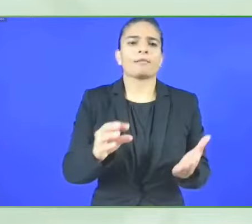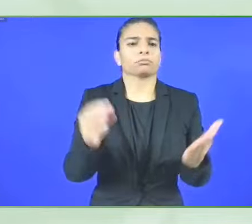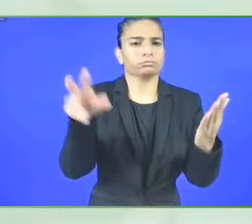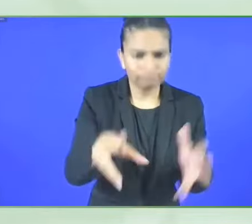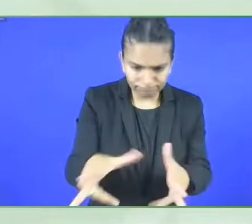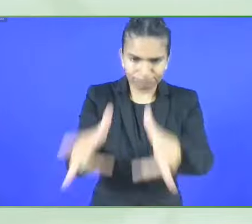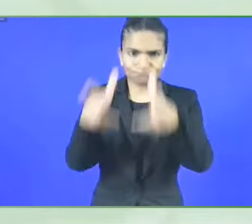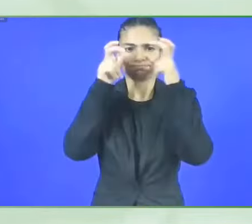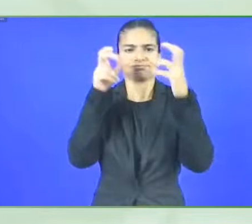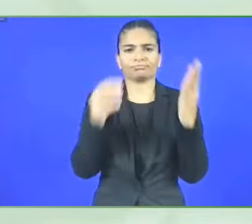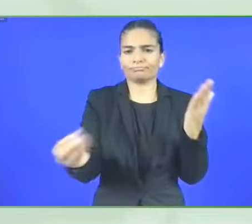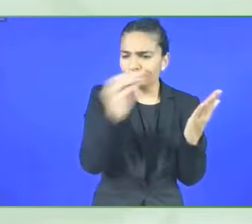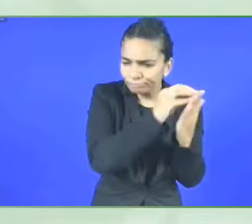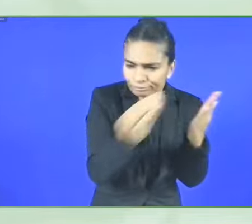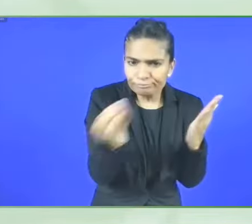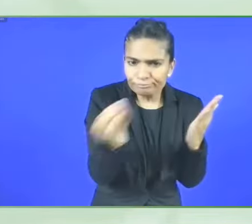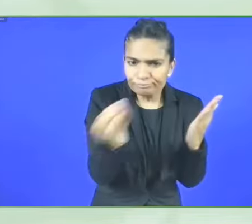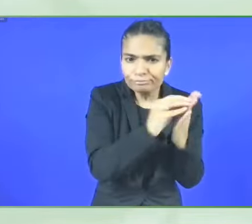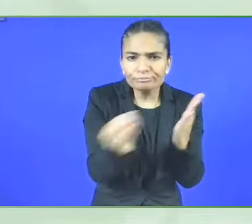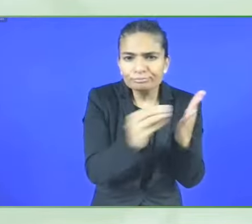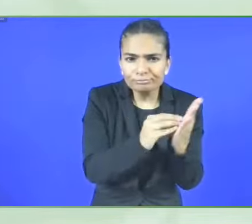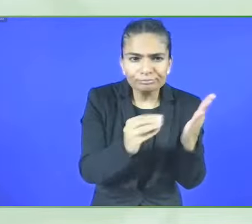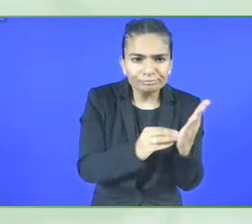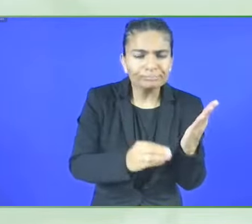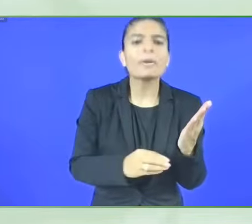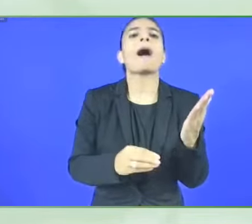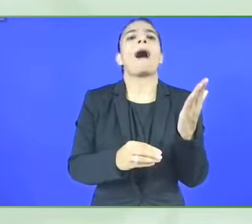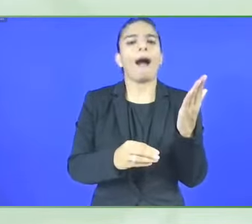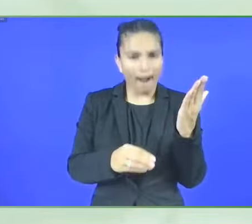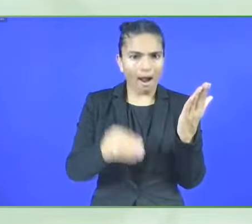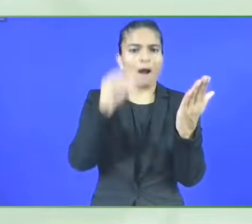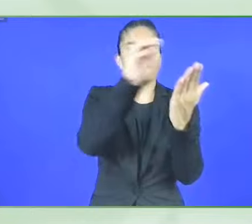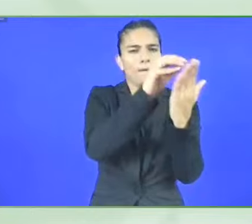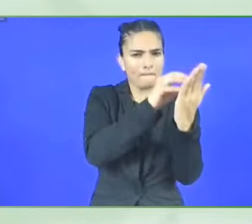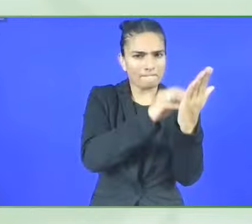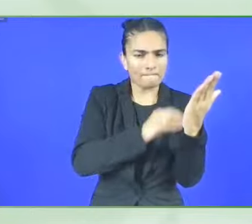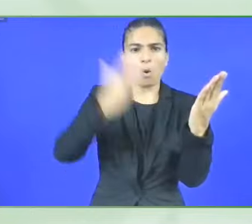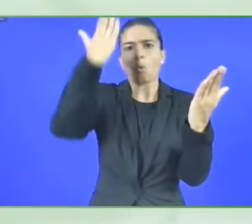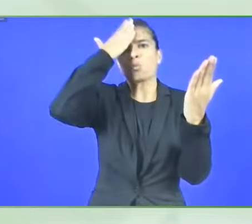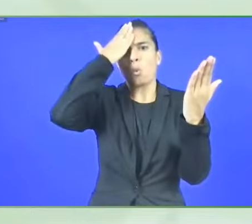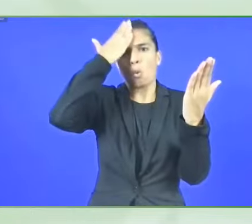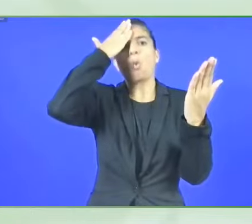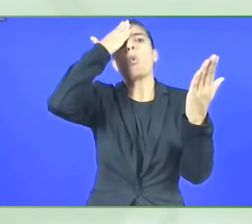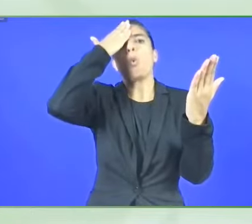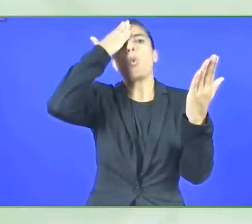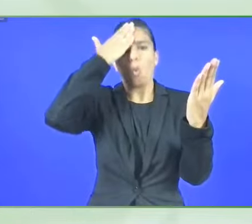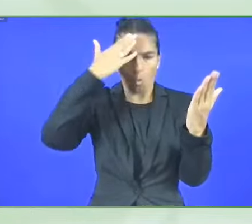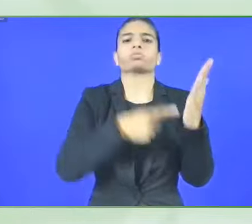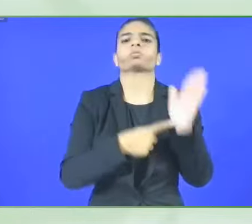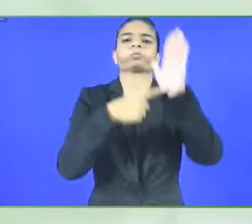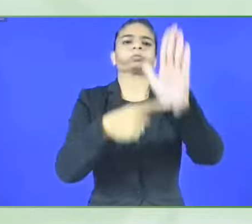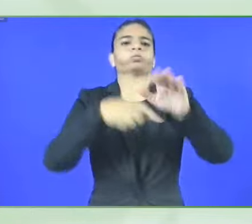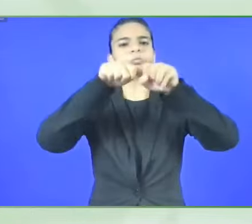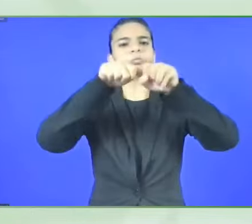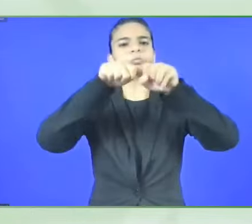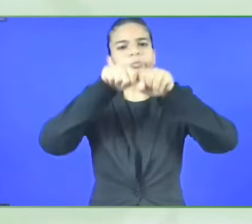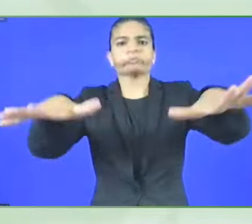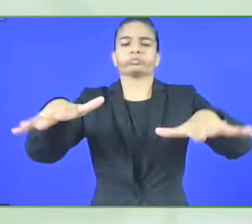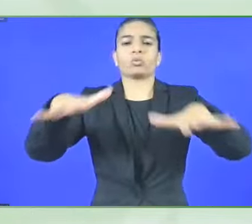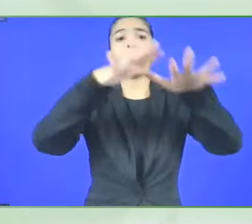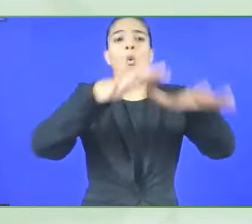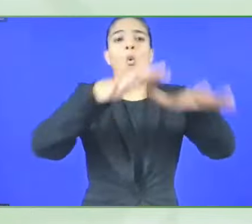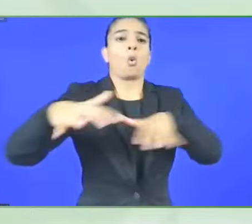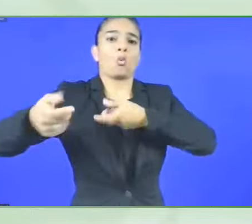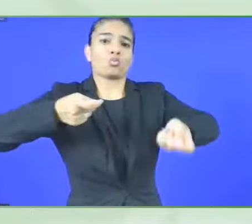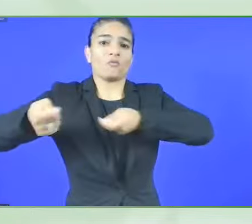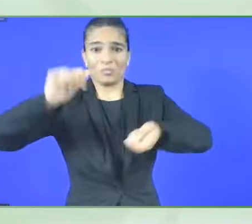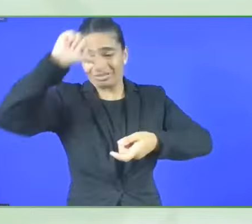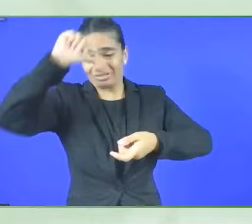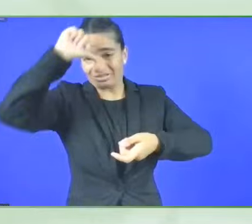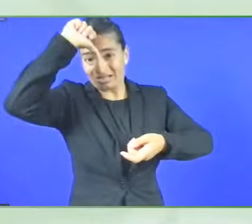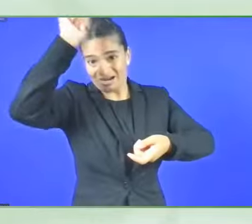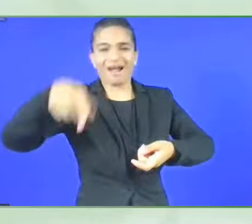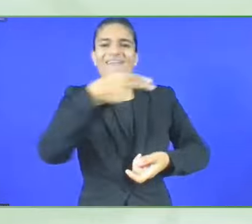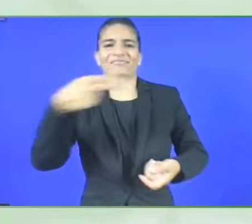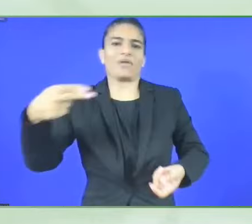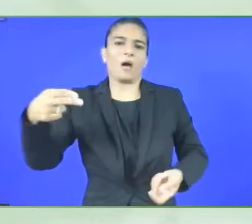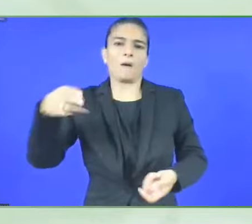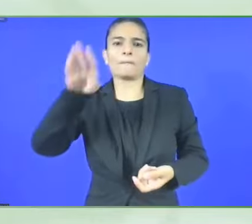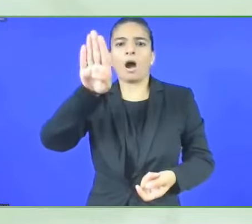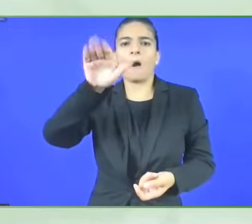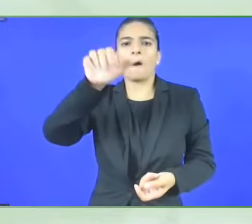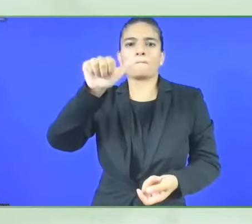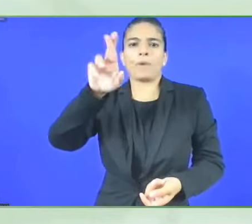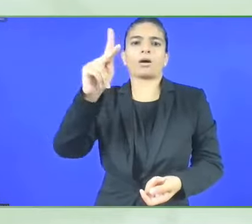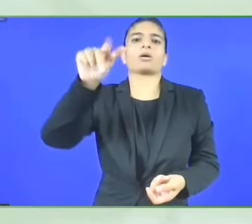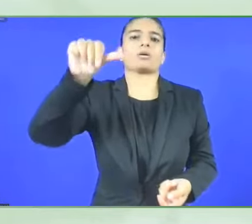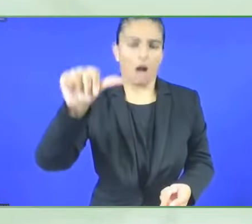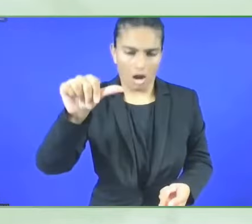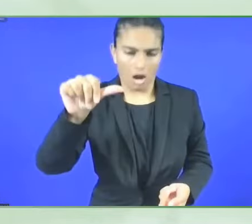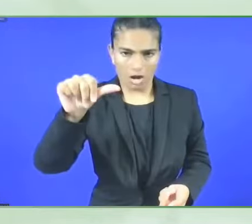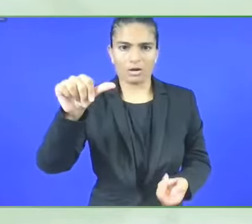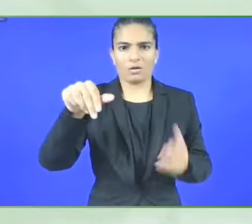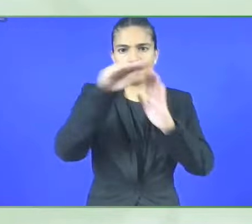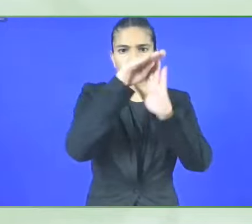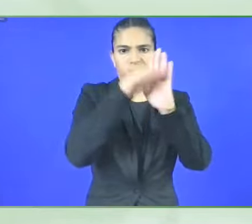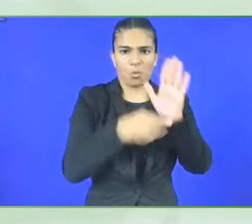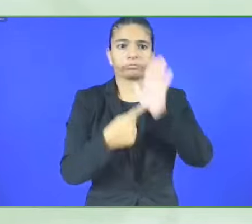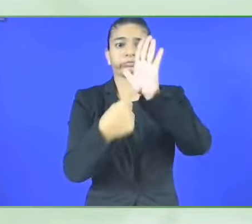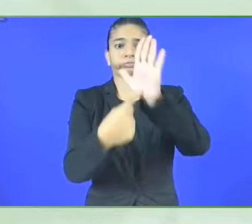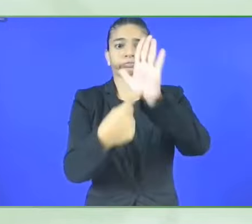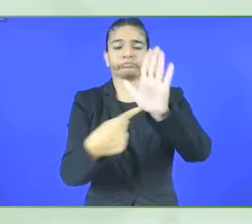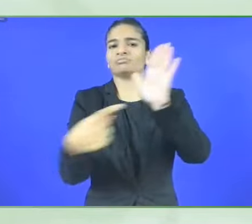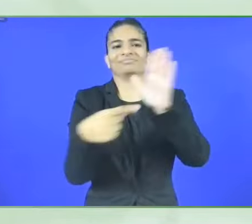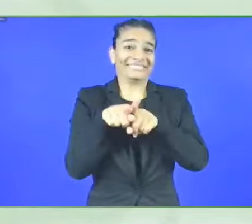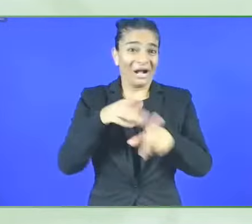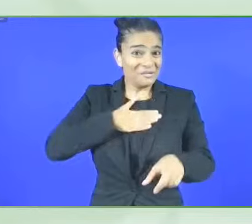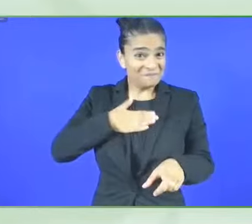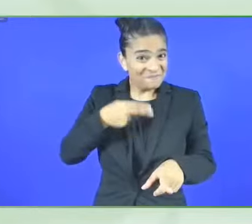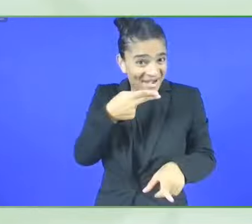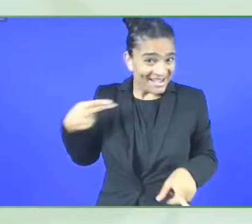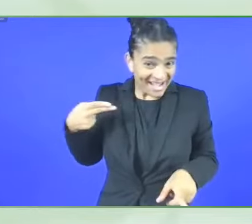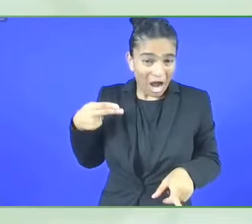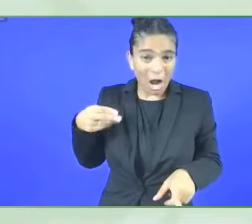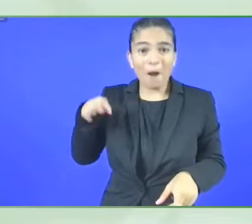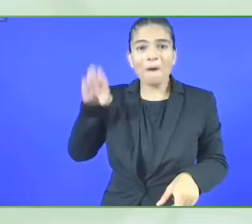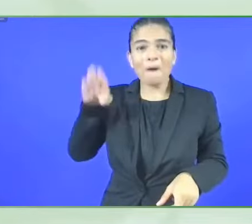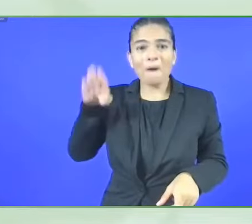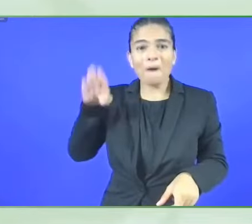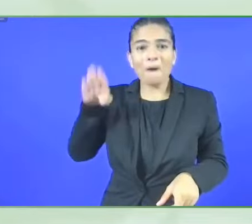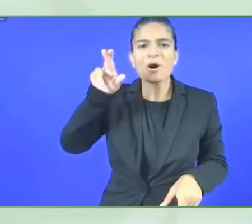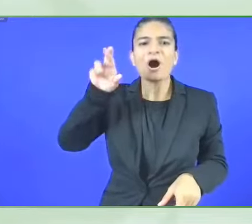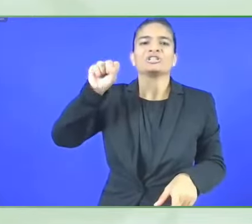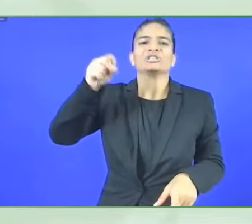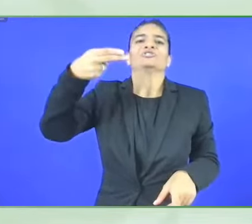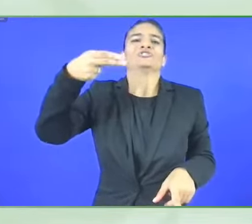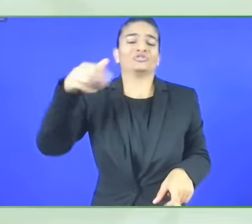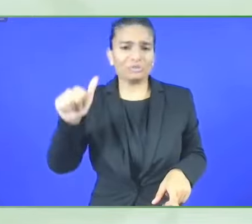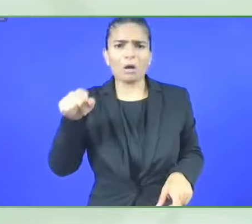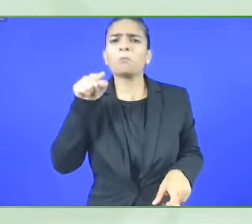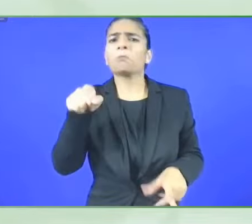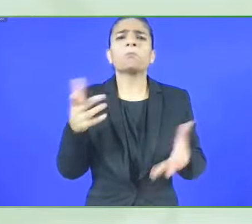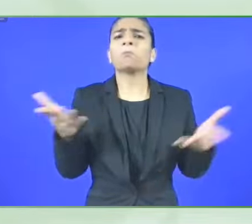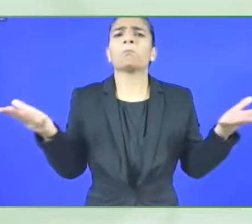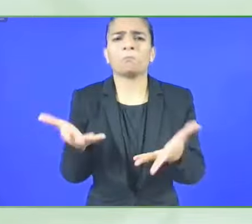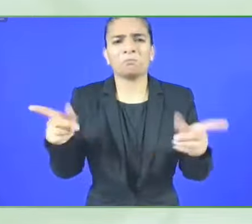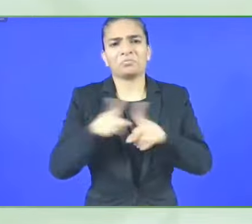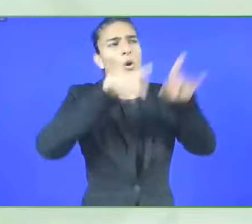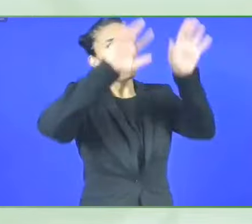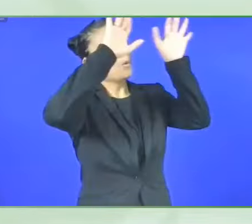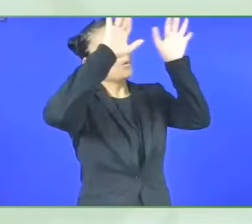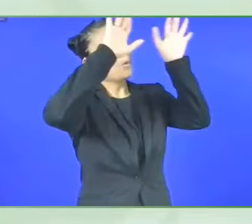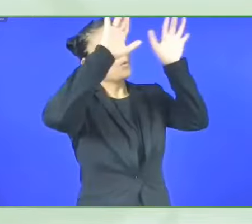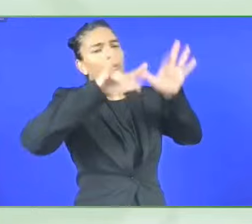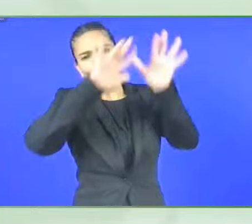design for learning is also an example of how universal design is to be understood as